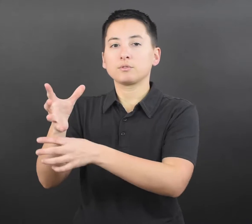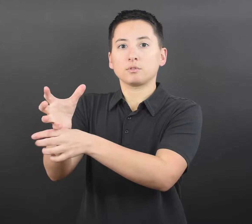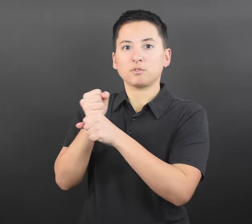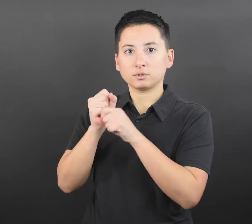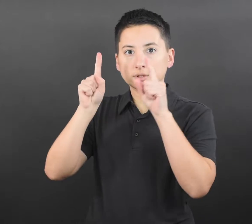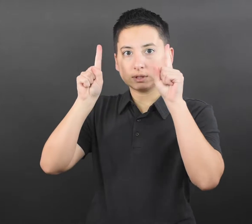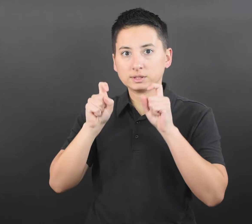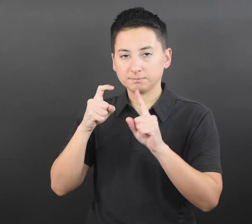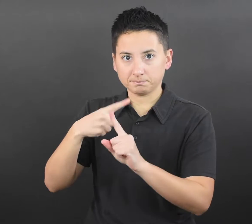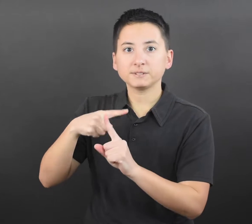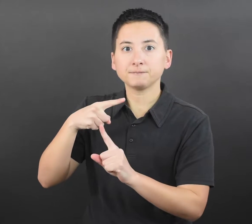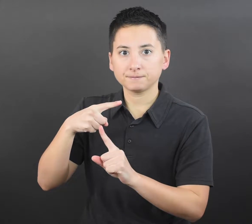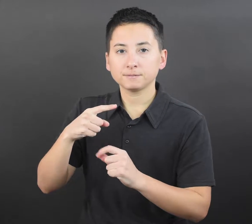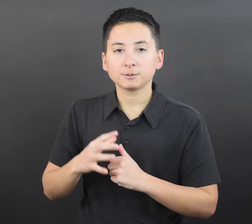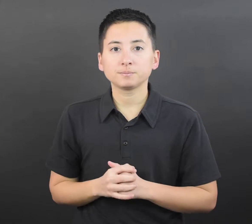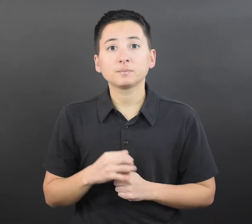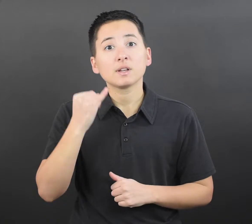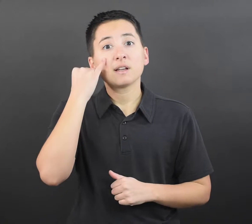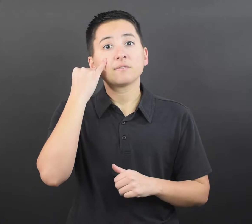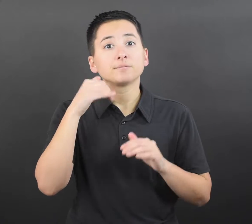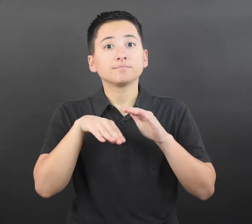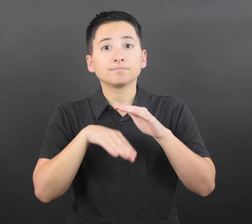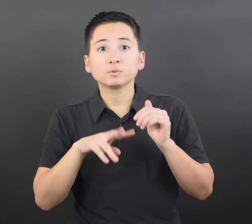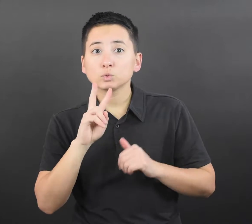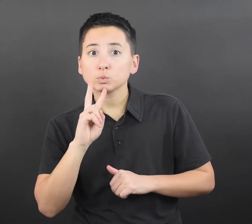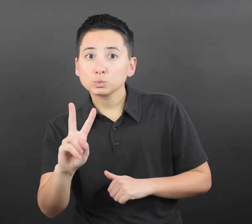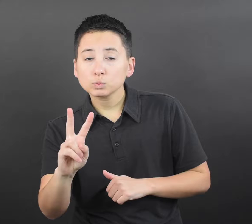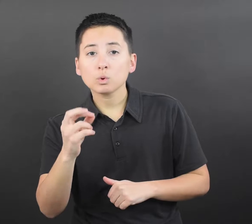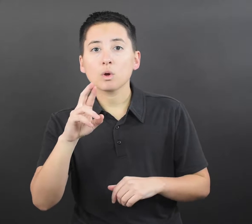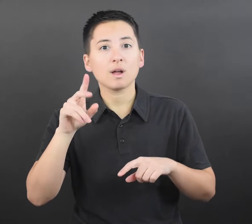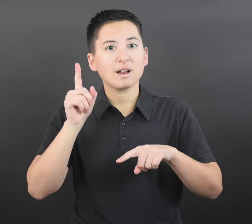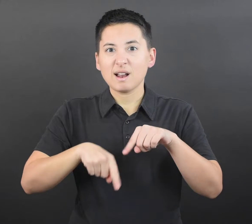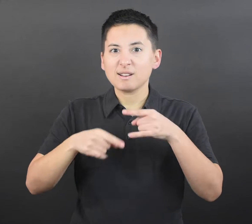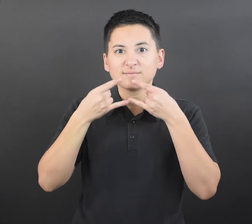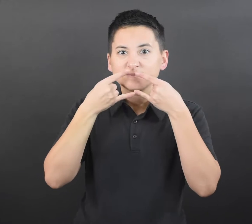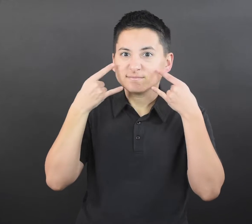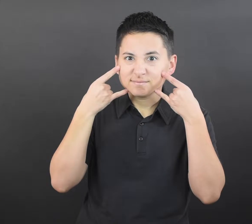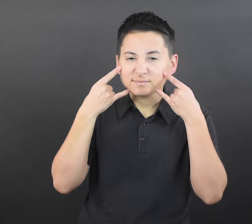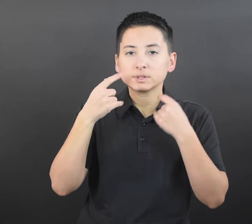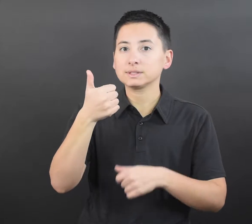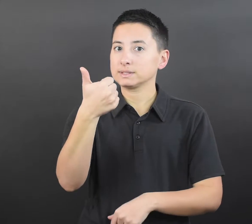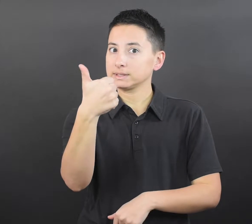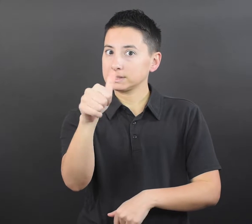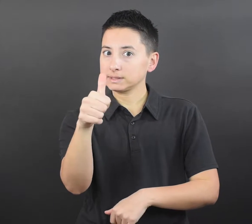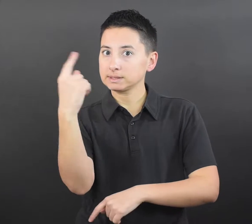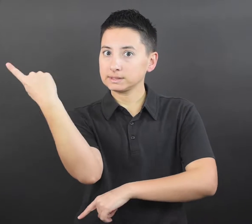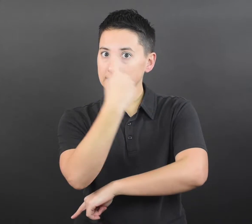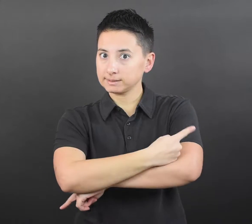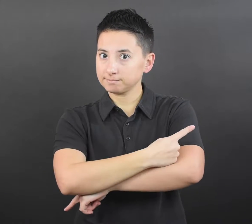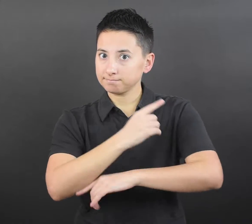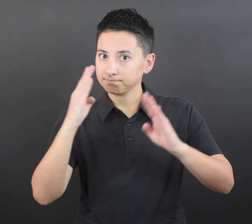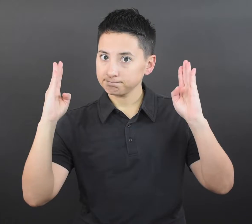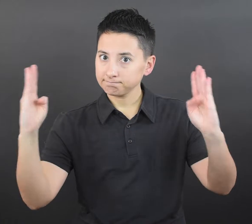first felt sick or since the day they took the viral test that gave them a positive result.